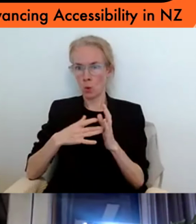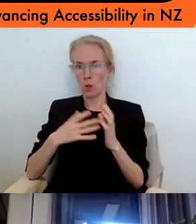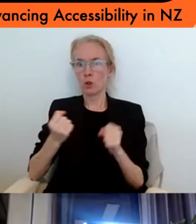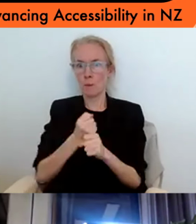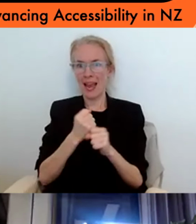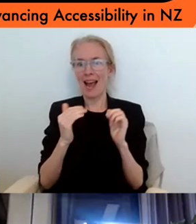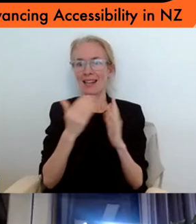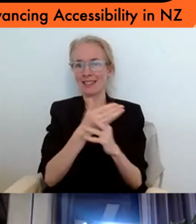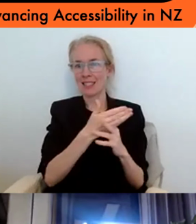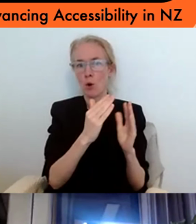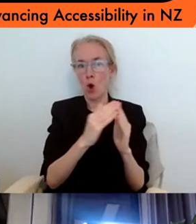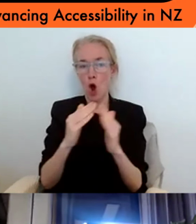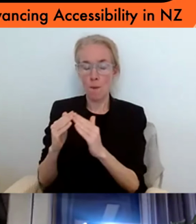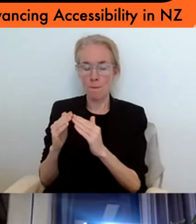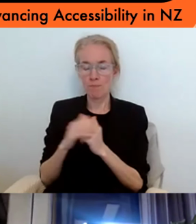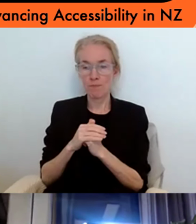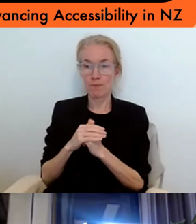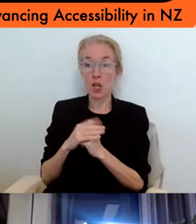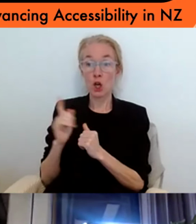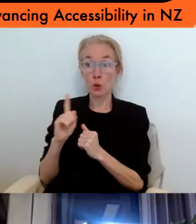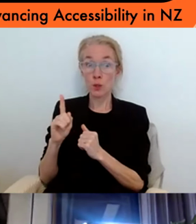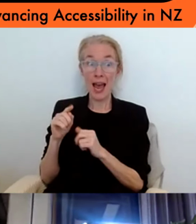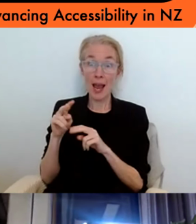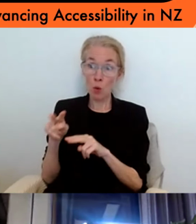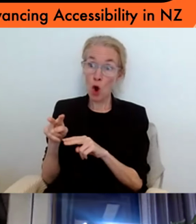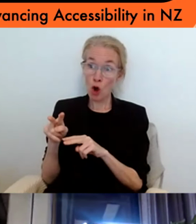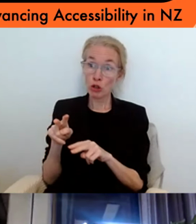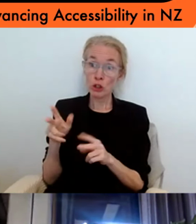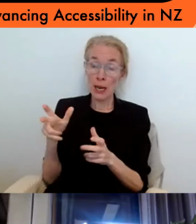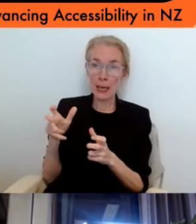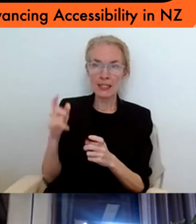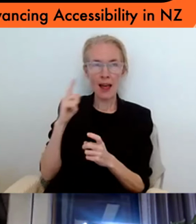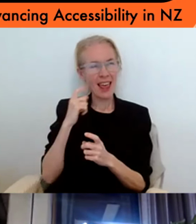about what part we play. And it brought up similar discussions